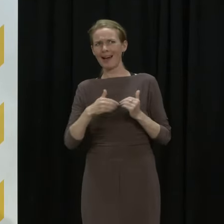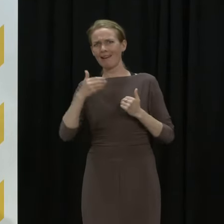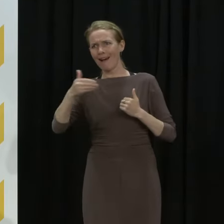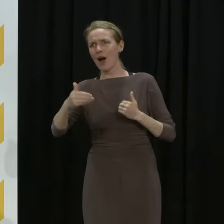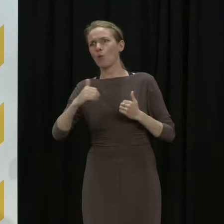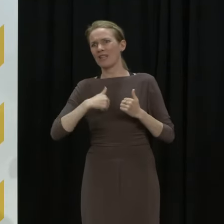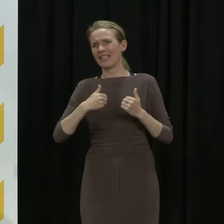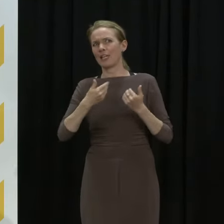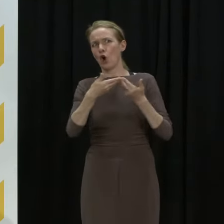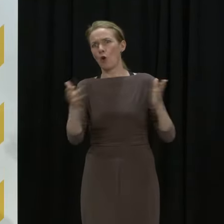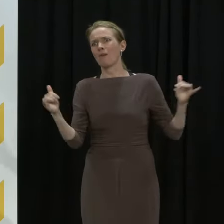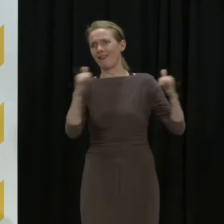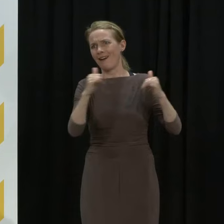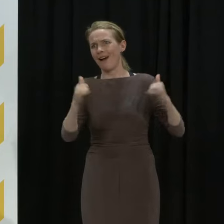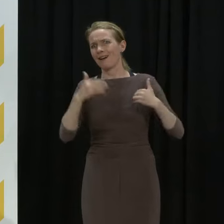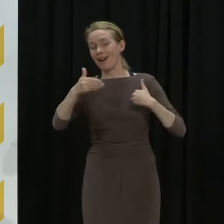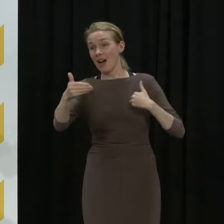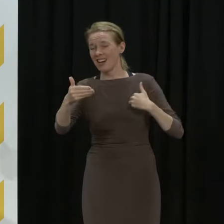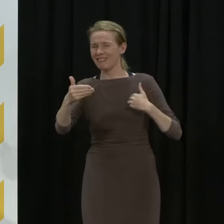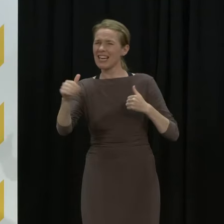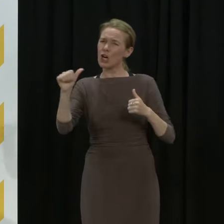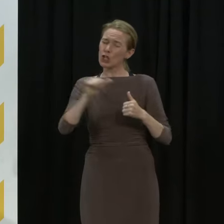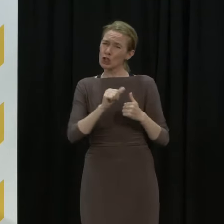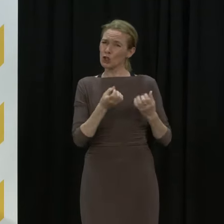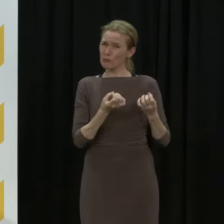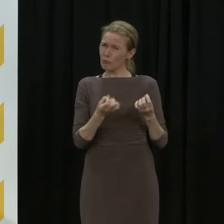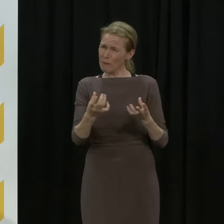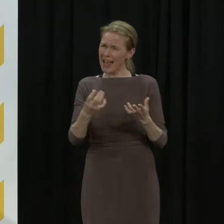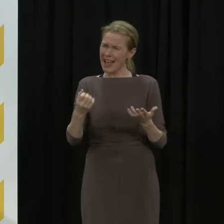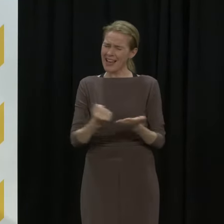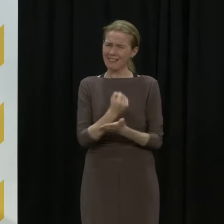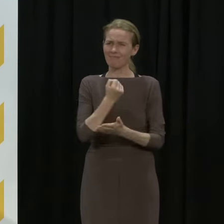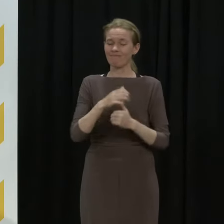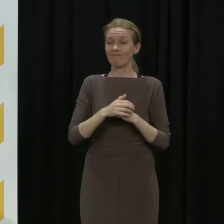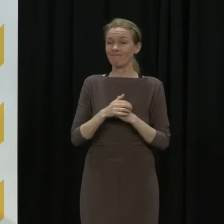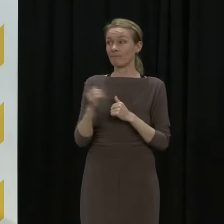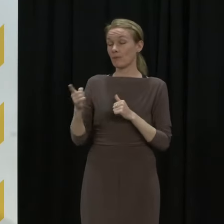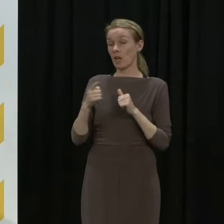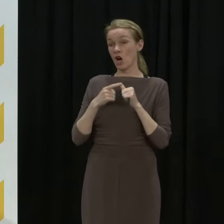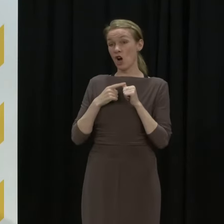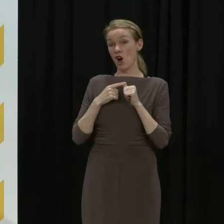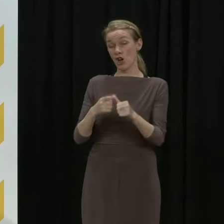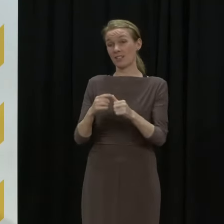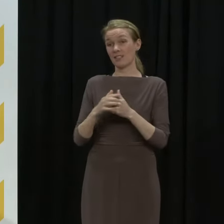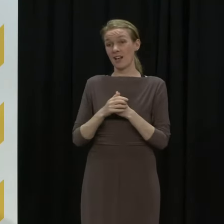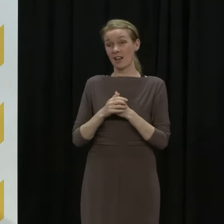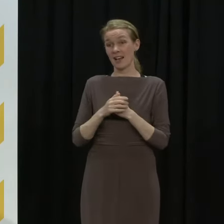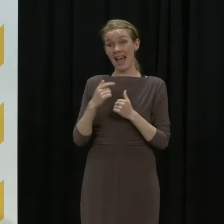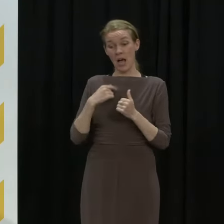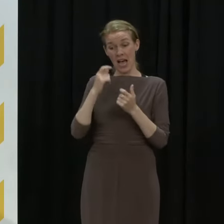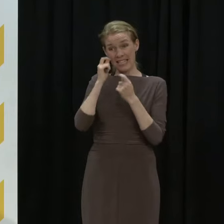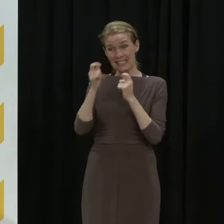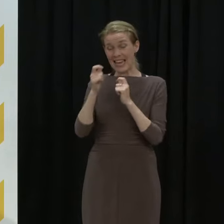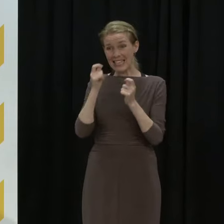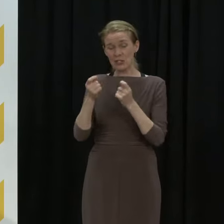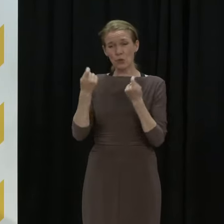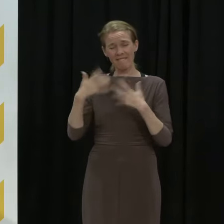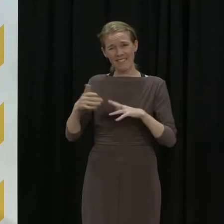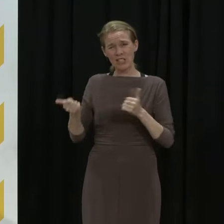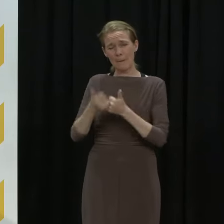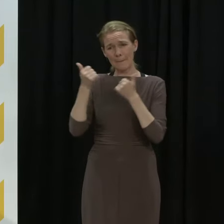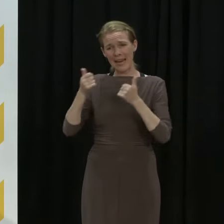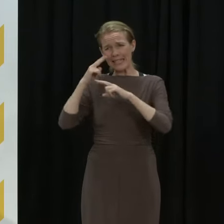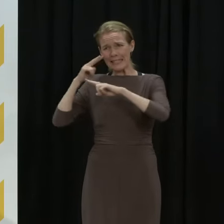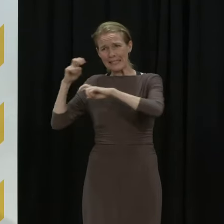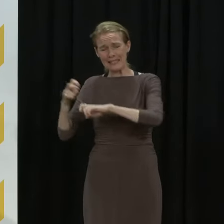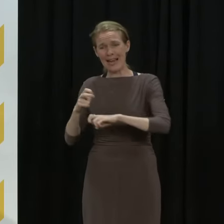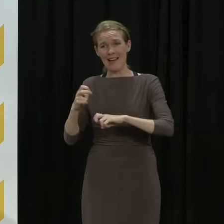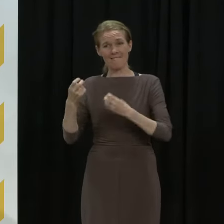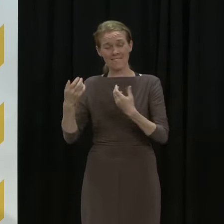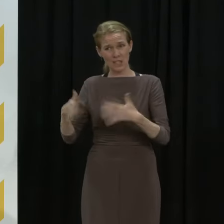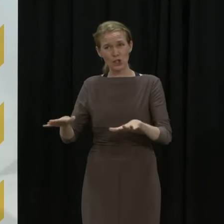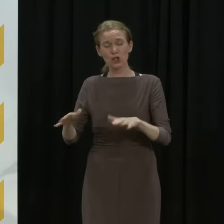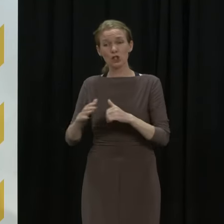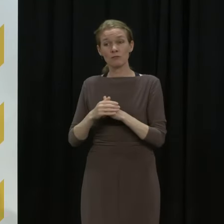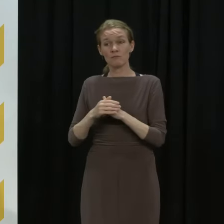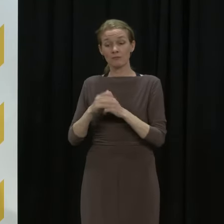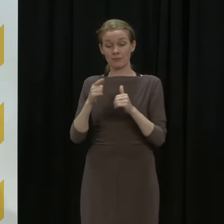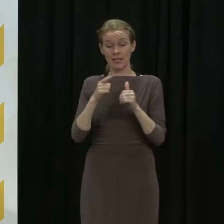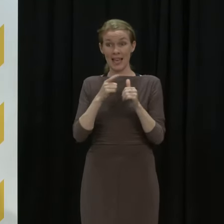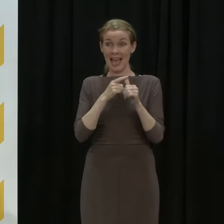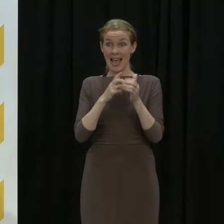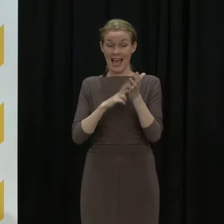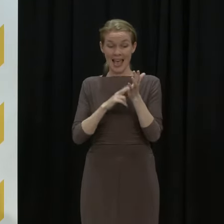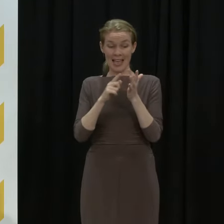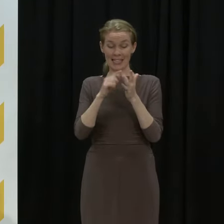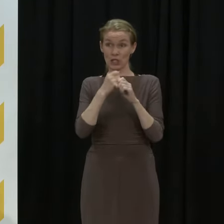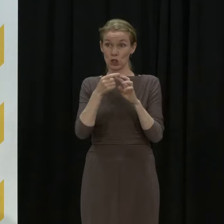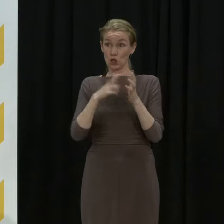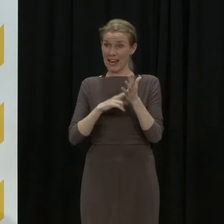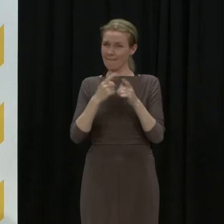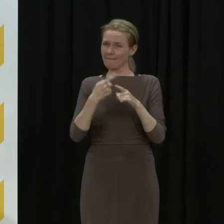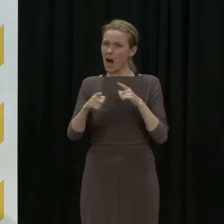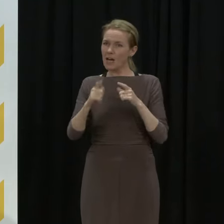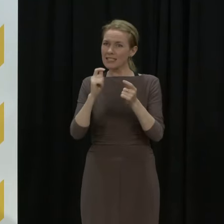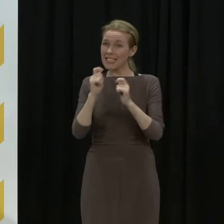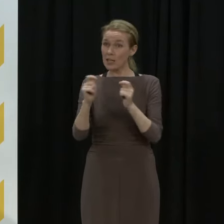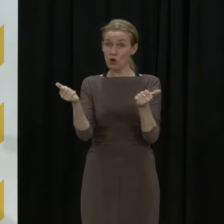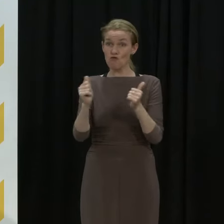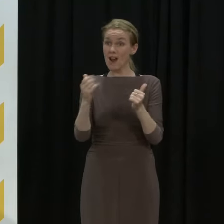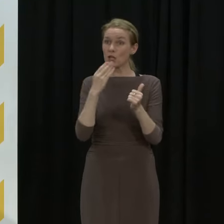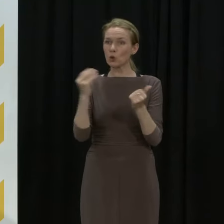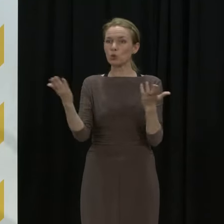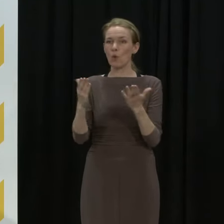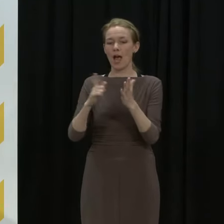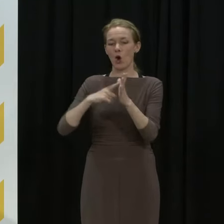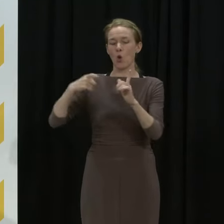Why wasn't this done months